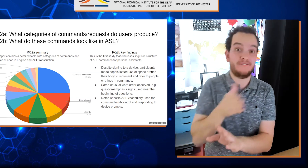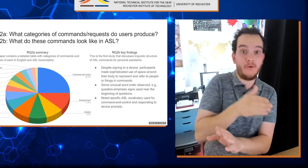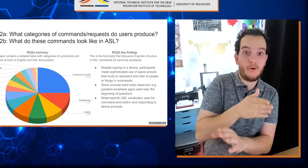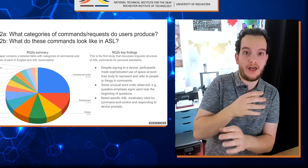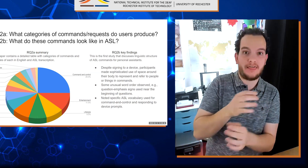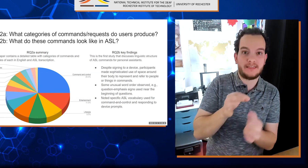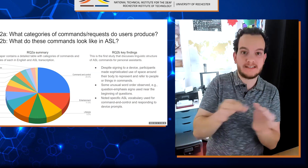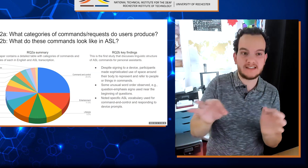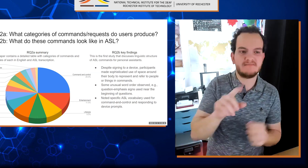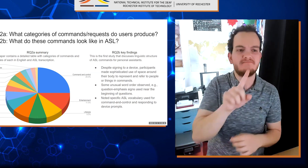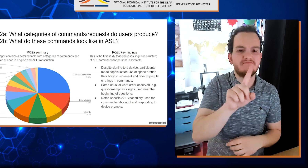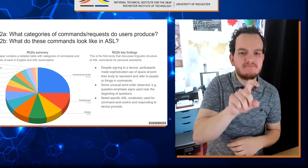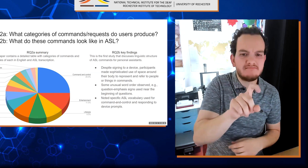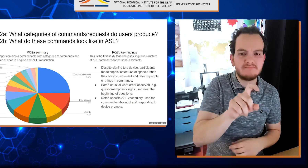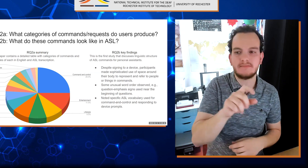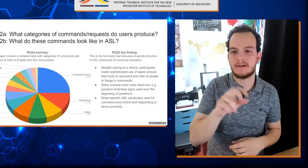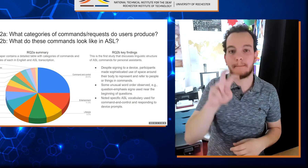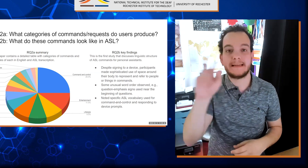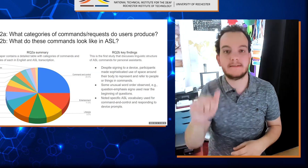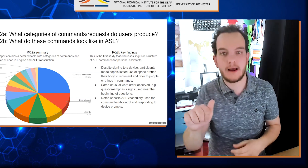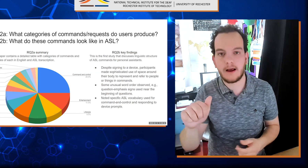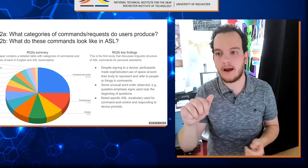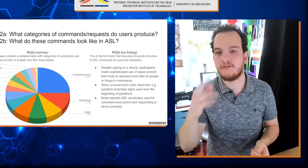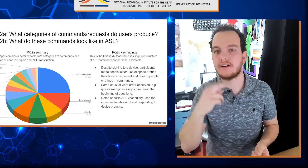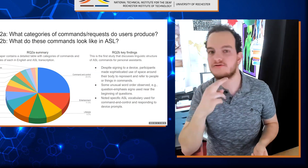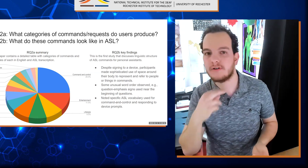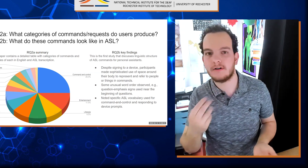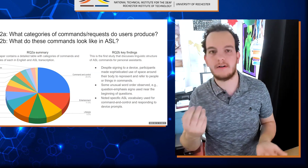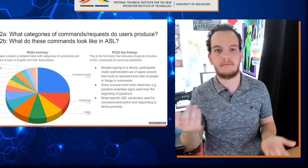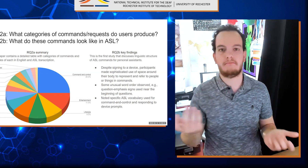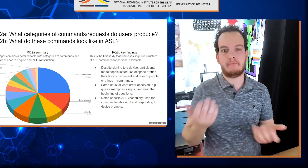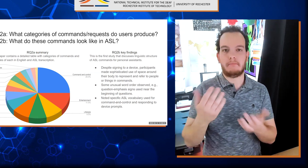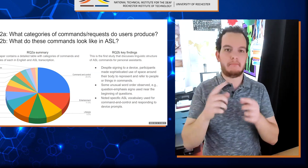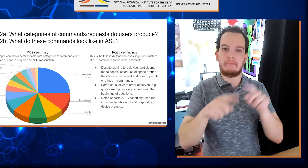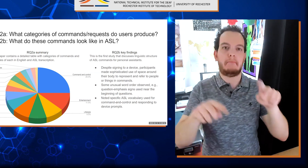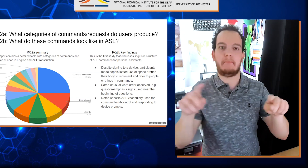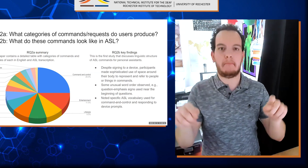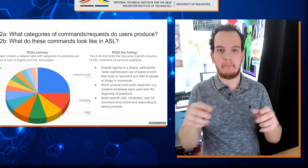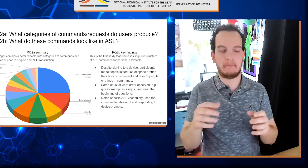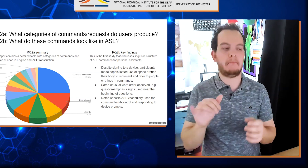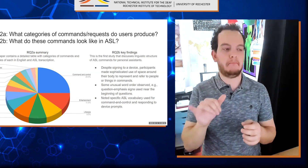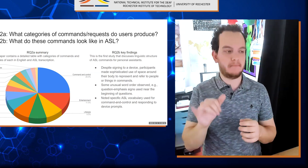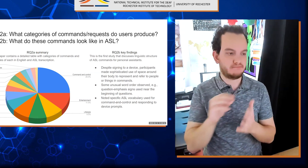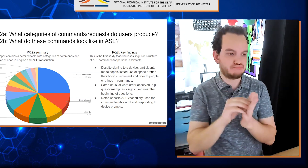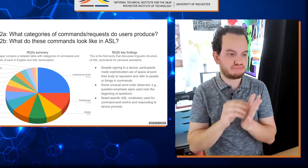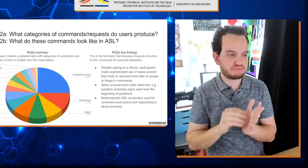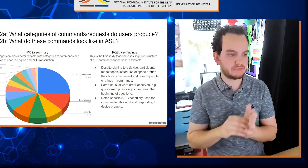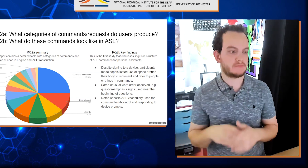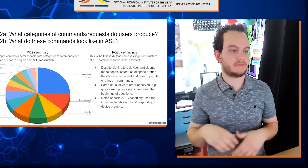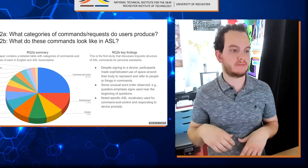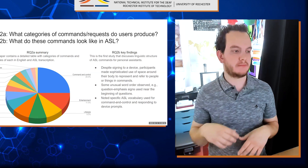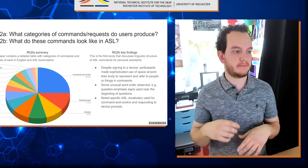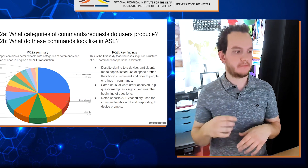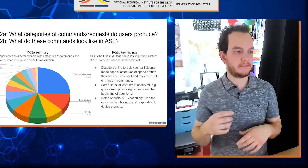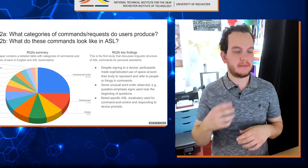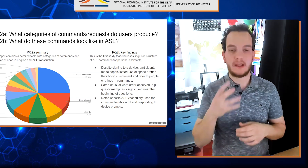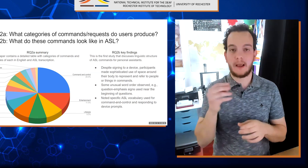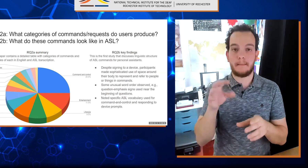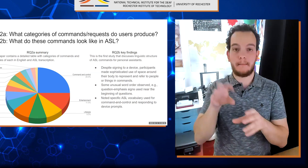Some would add a question mark and then...they would do a question mark, "Pizza where,"